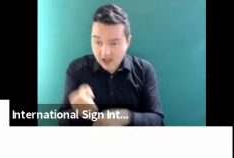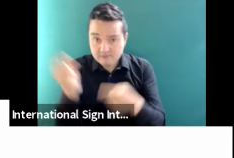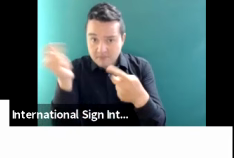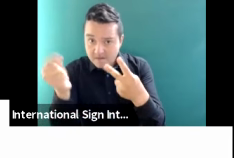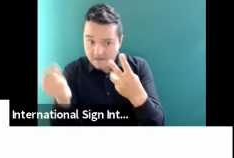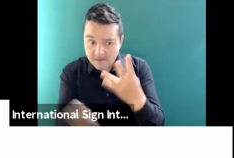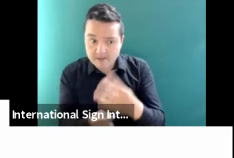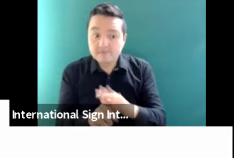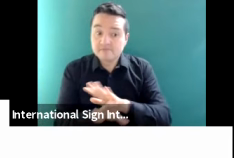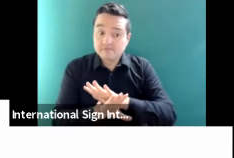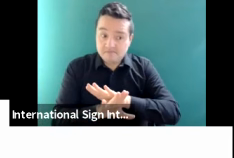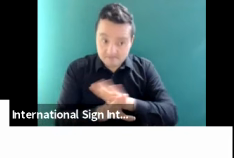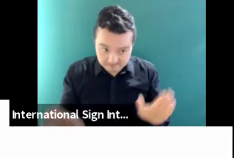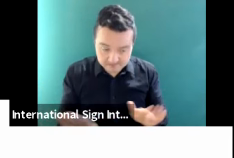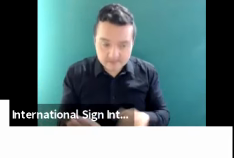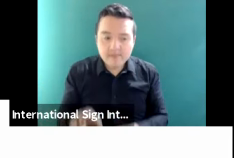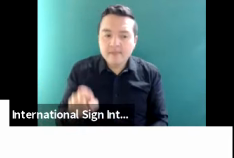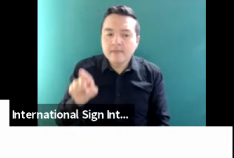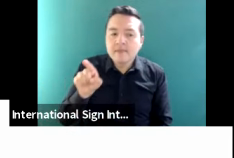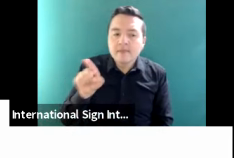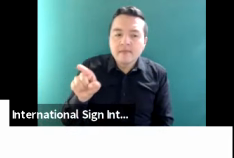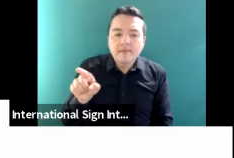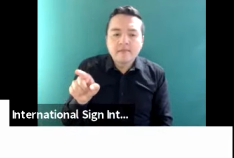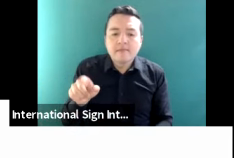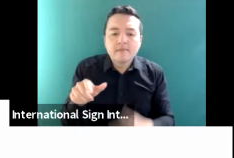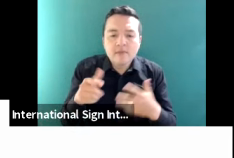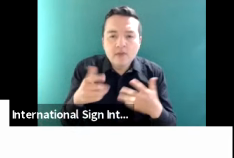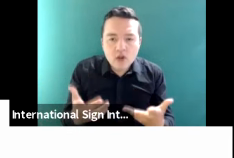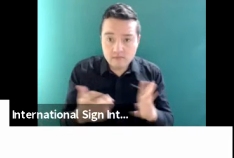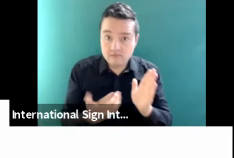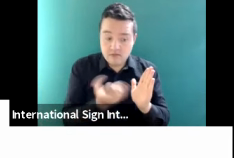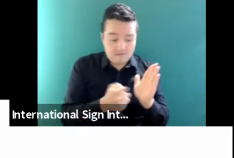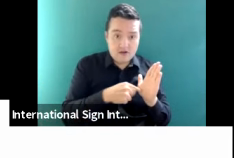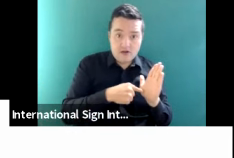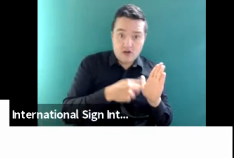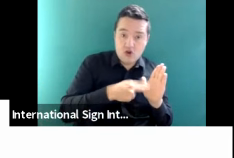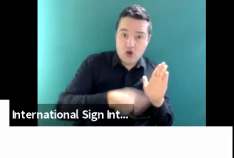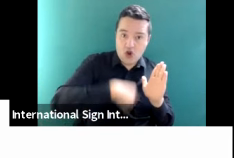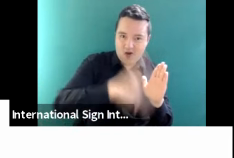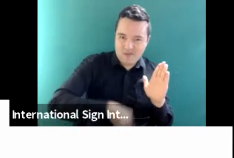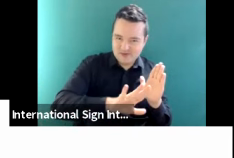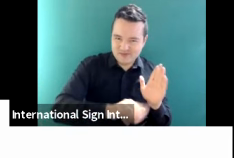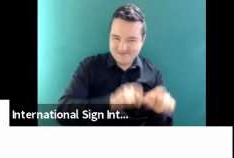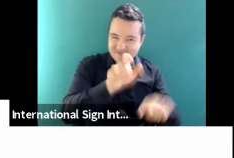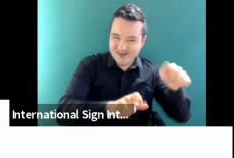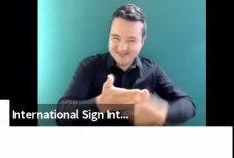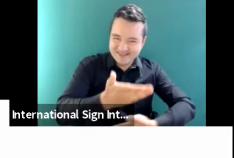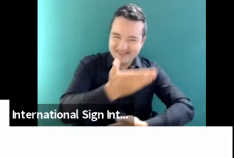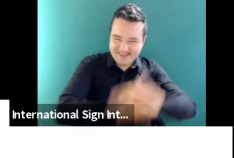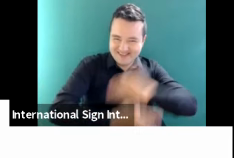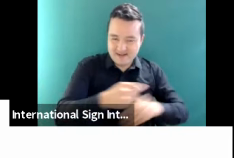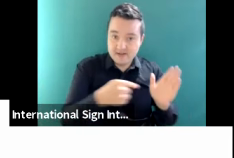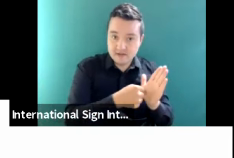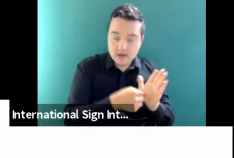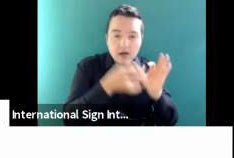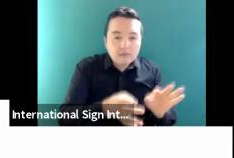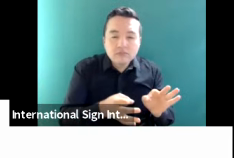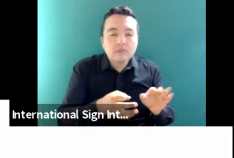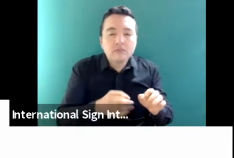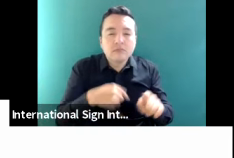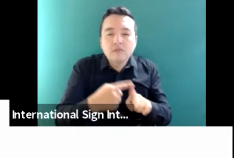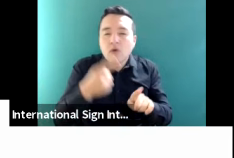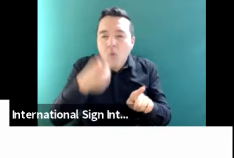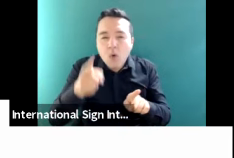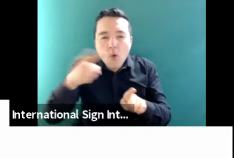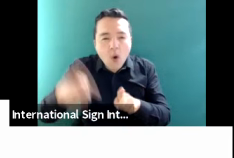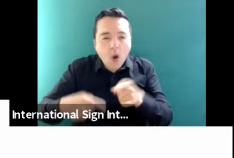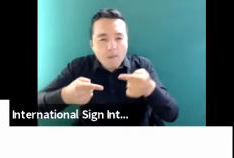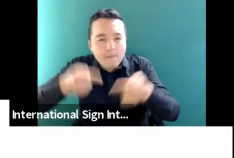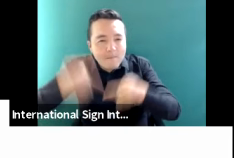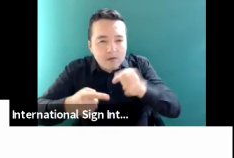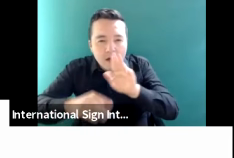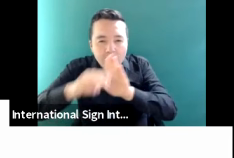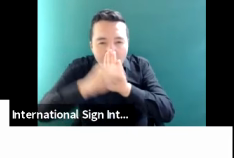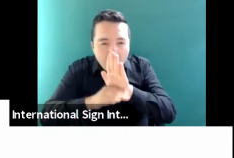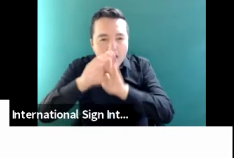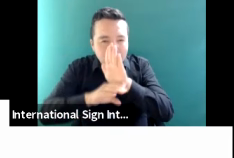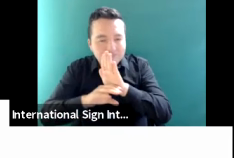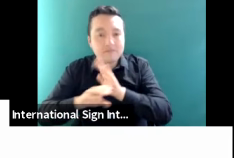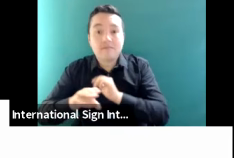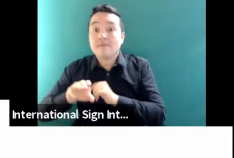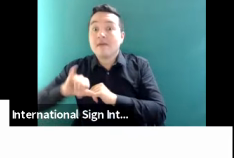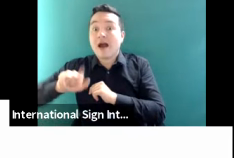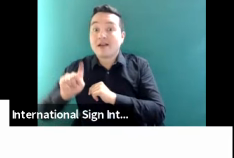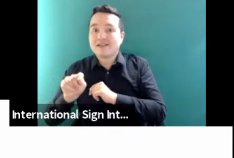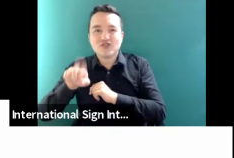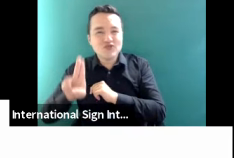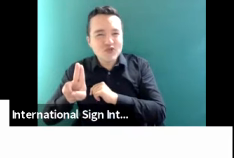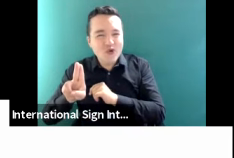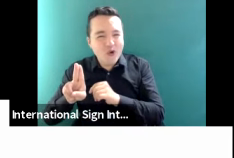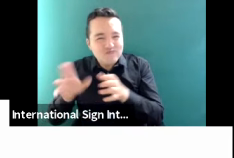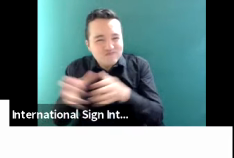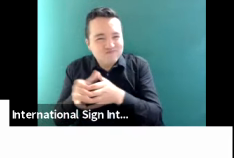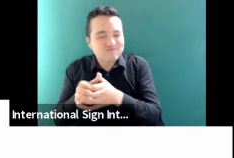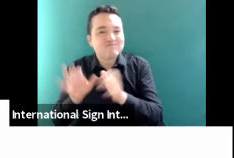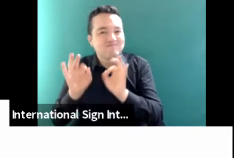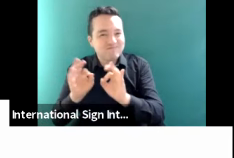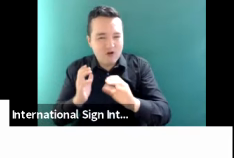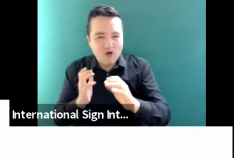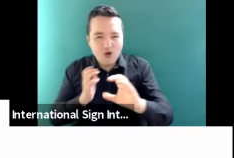The first objective is whether the country has in place the commitment to digital accessibility.